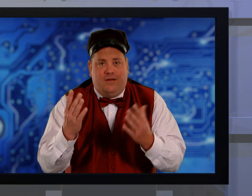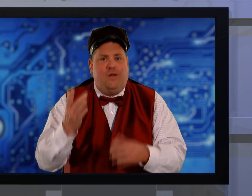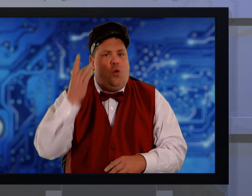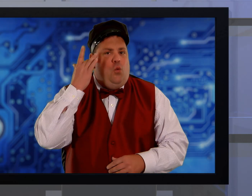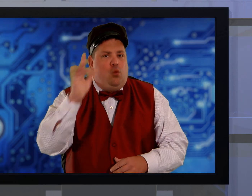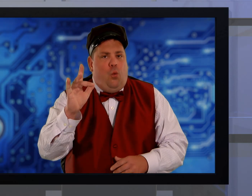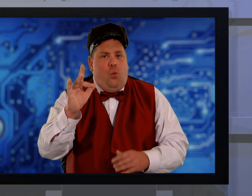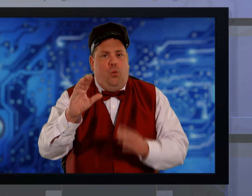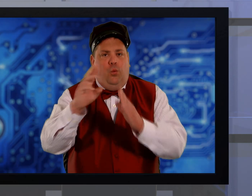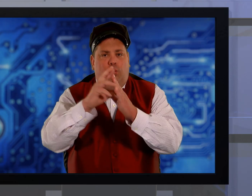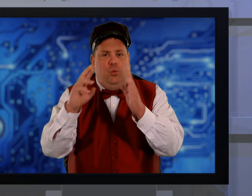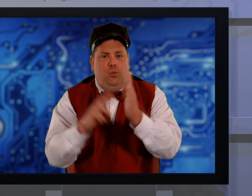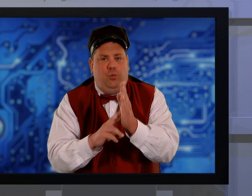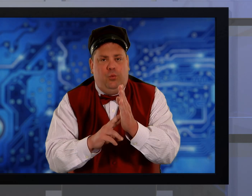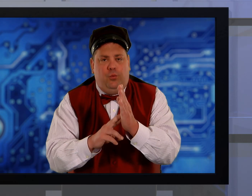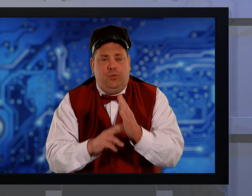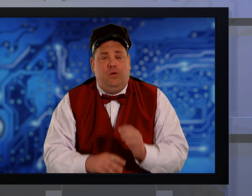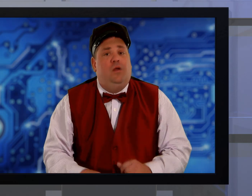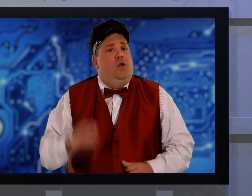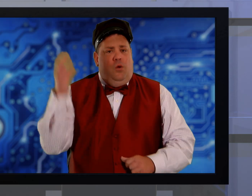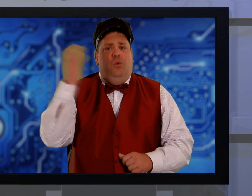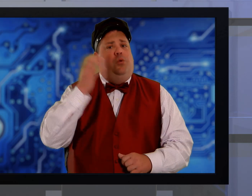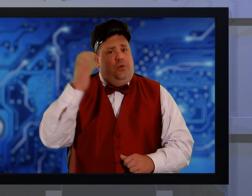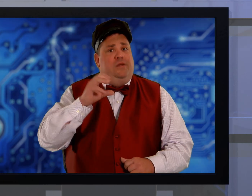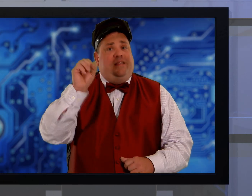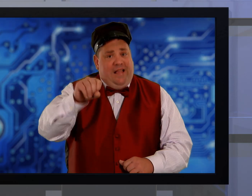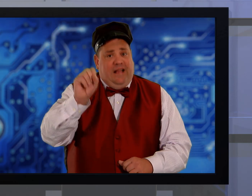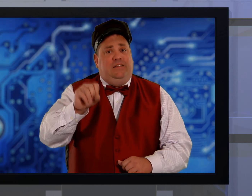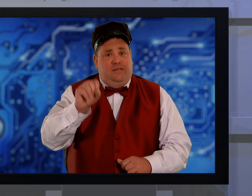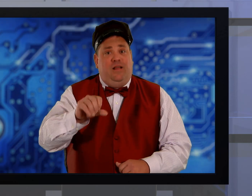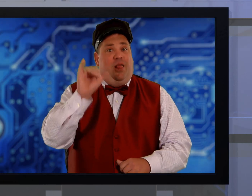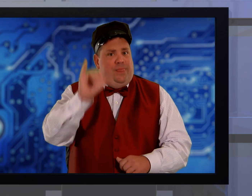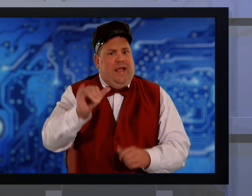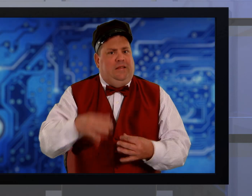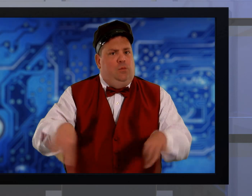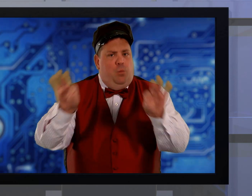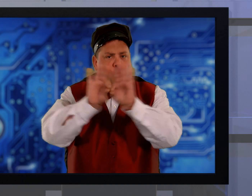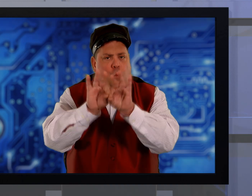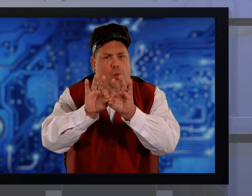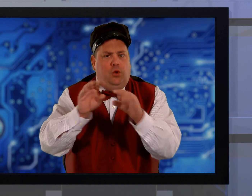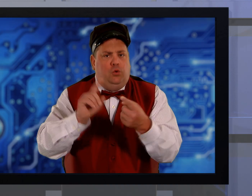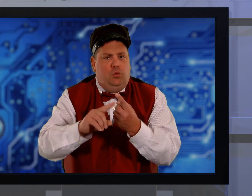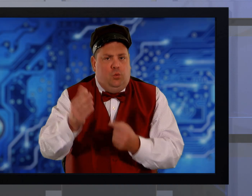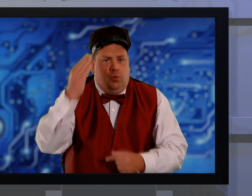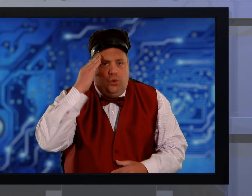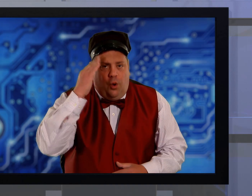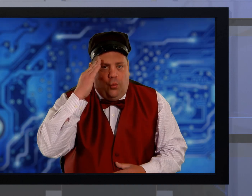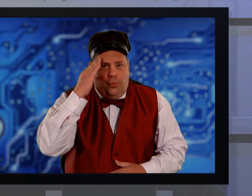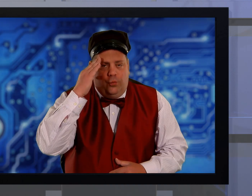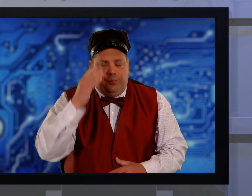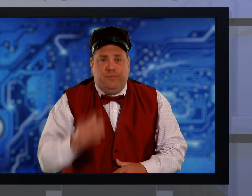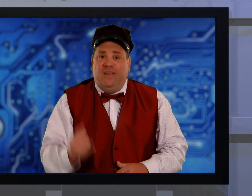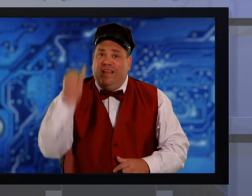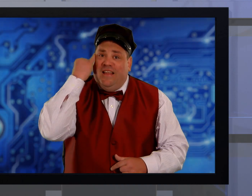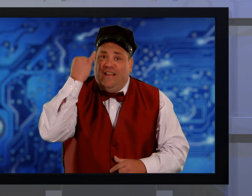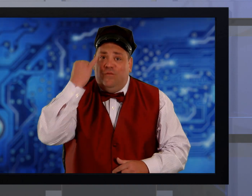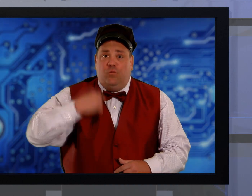THE GOLDEN RULE. OH YES. KNOWING ABOUT THE GOLDEN RULE IS IMPORTANT.